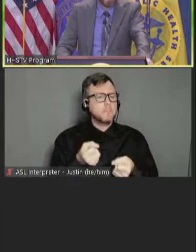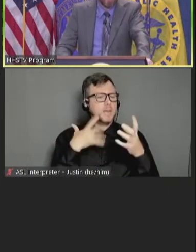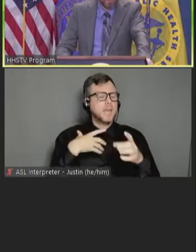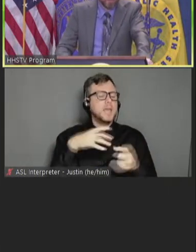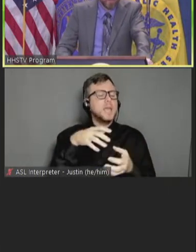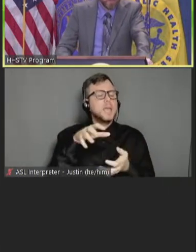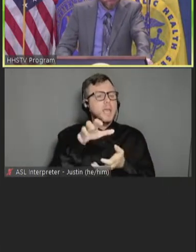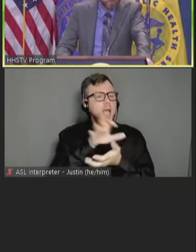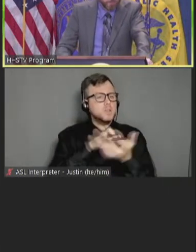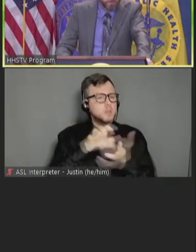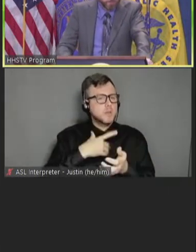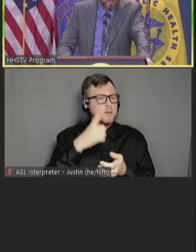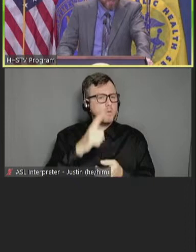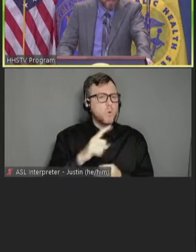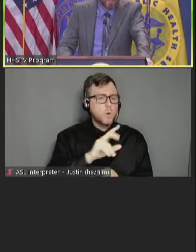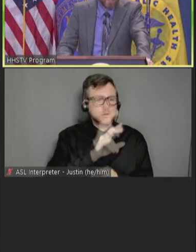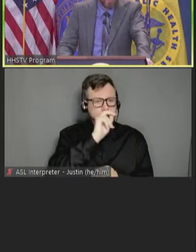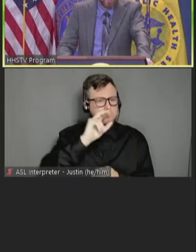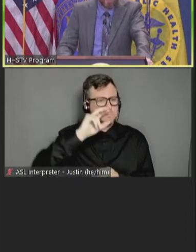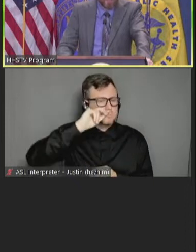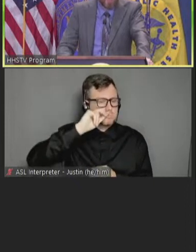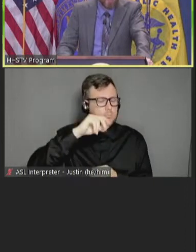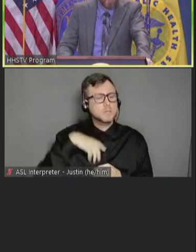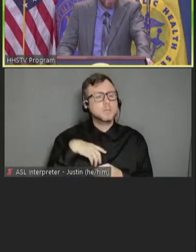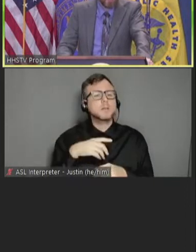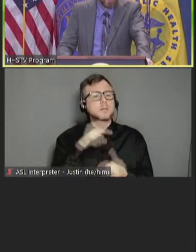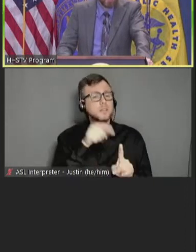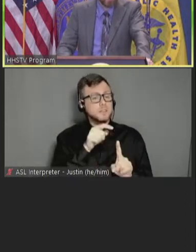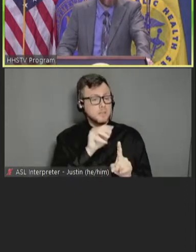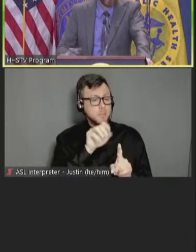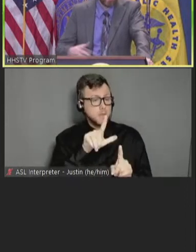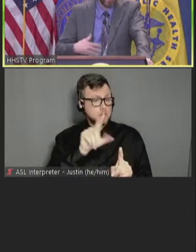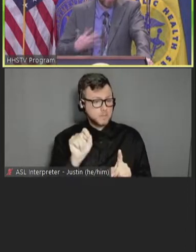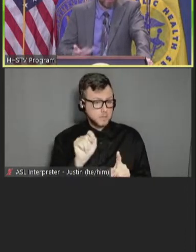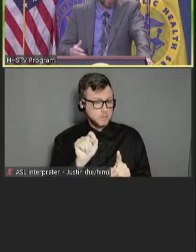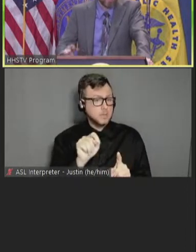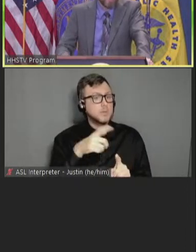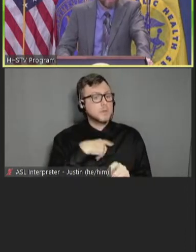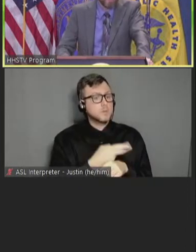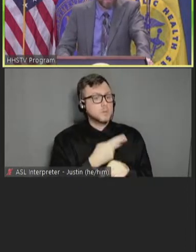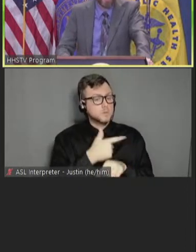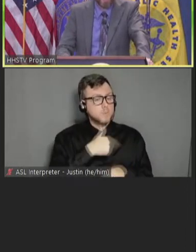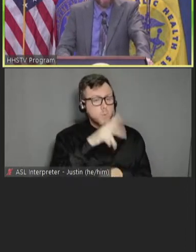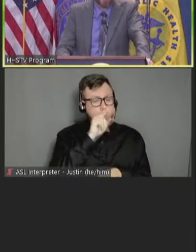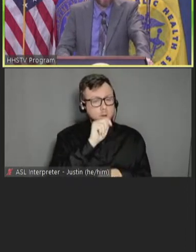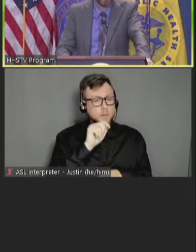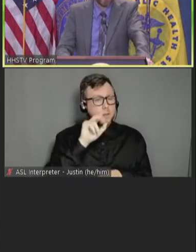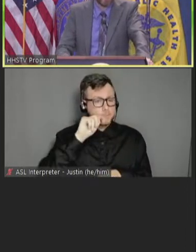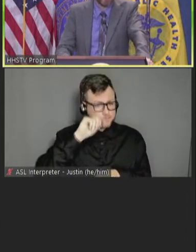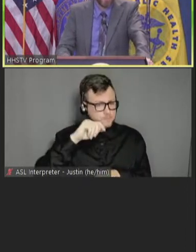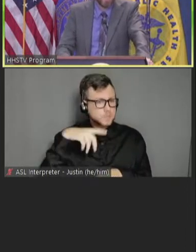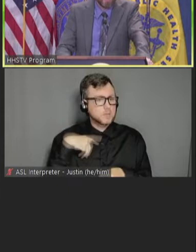that mucosal immune response. dmLT has been used for oral vaccination efforts for enteric diseases.